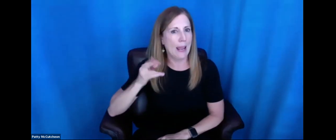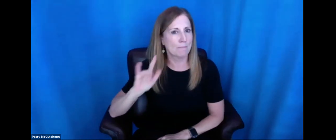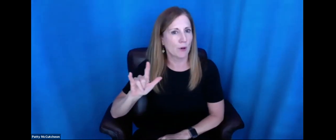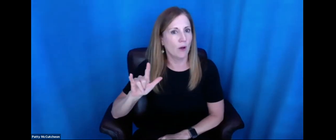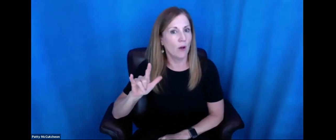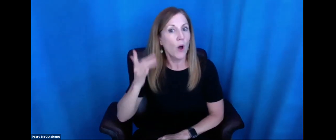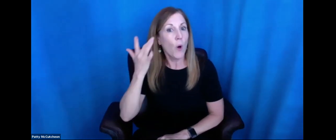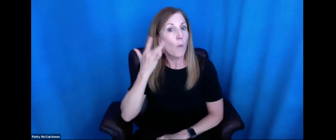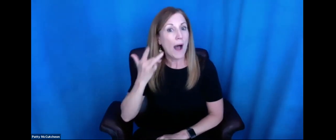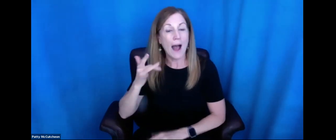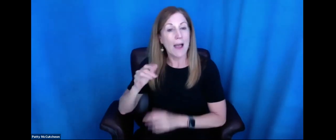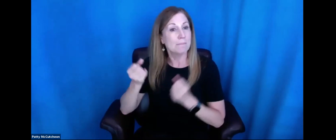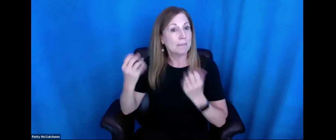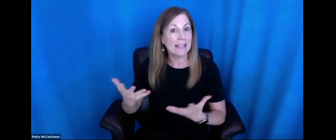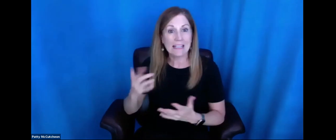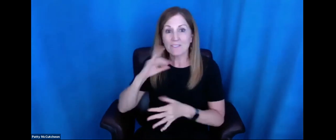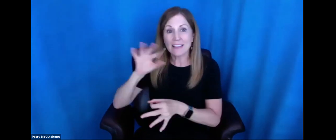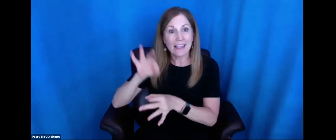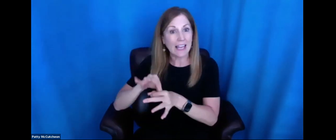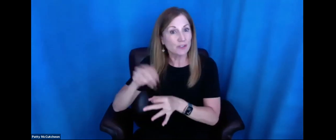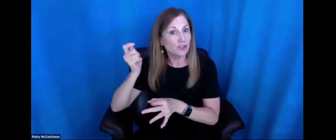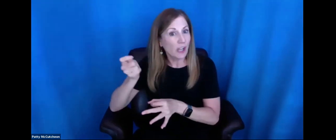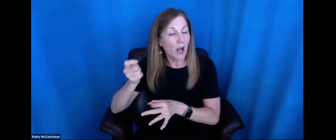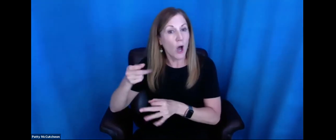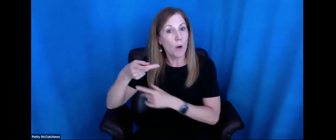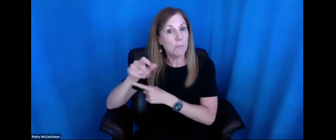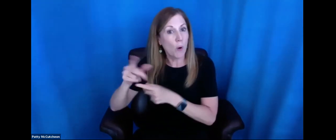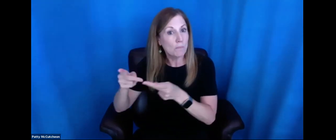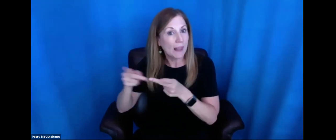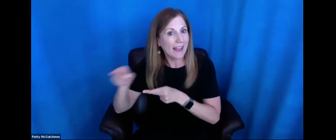place system where a lot of workers at the last minute